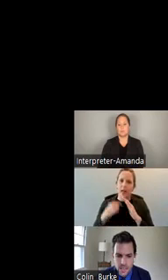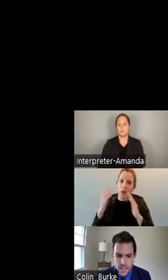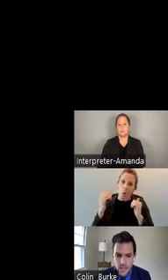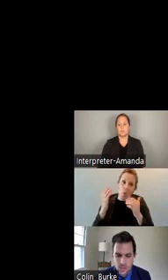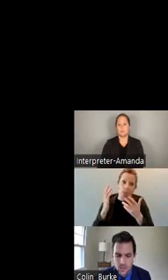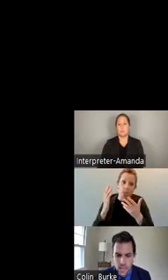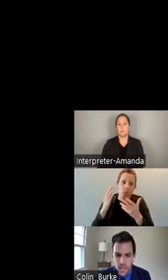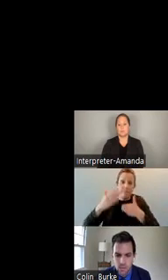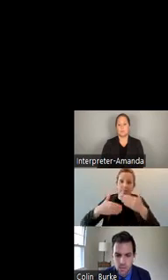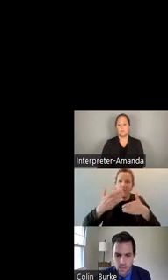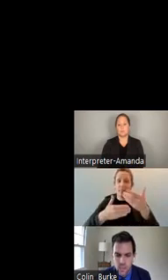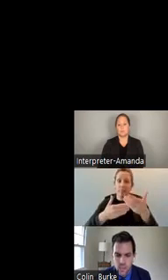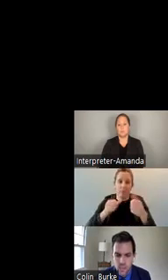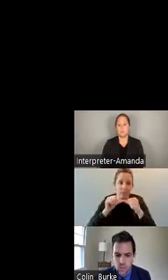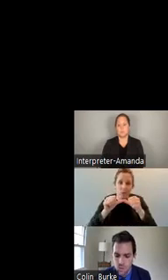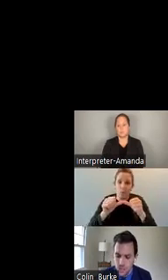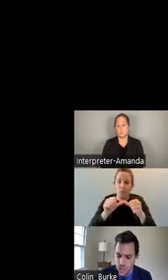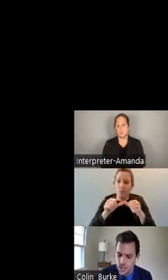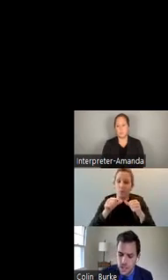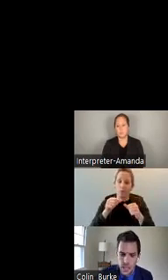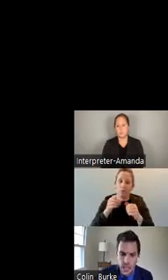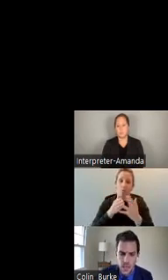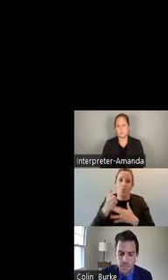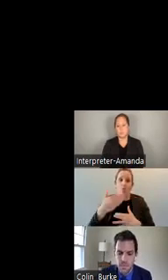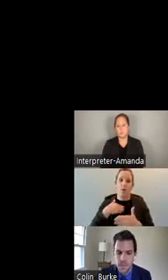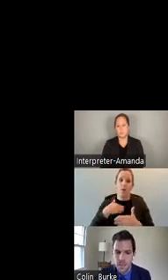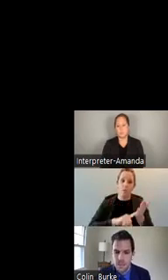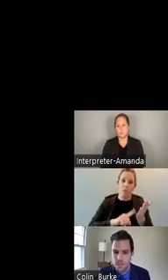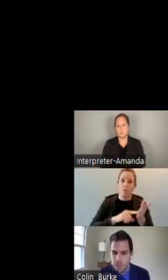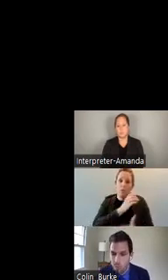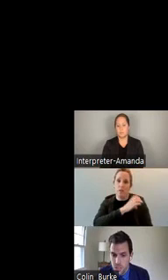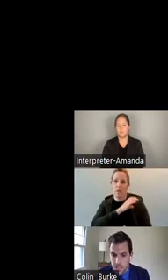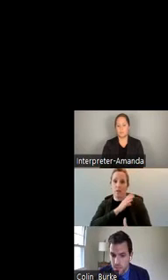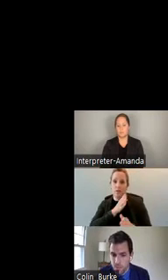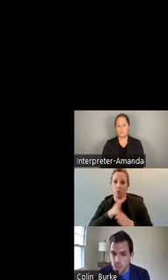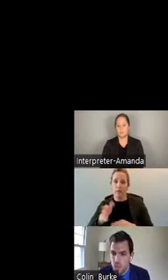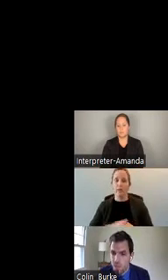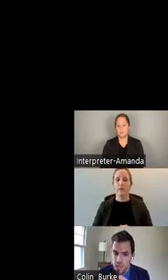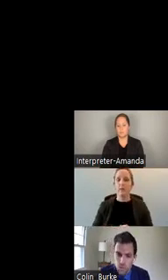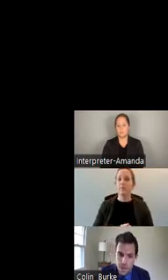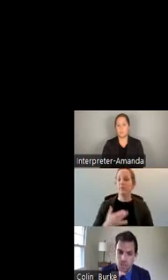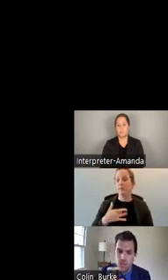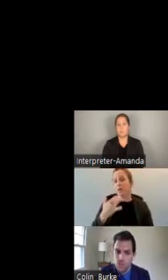a clinical and research career um been fortunate to have some research funding Through Math General